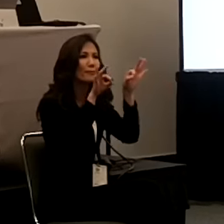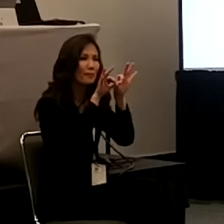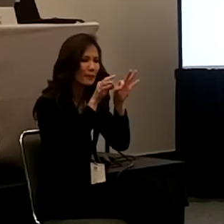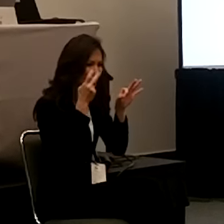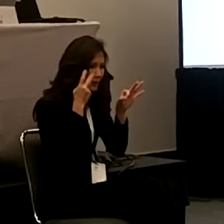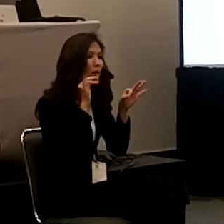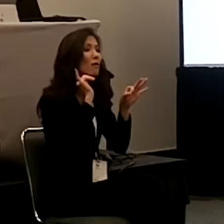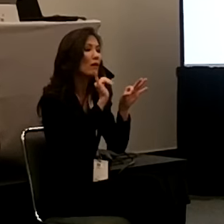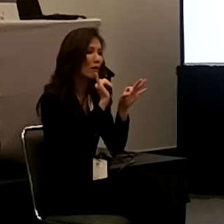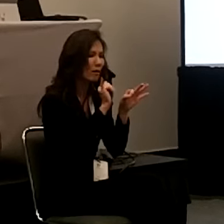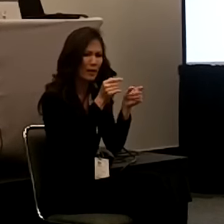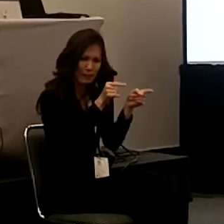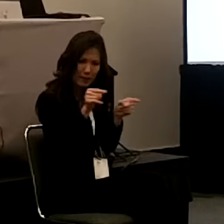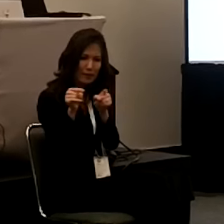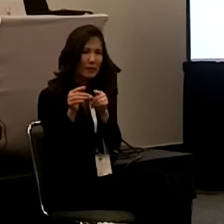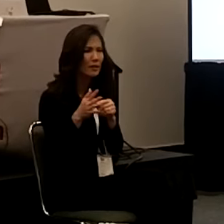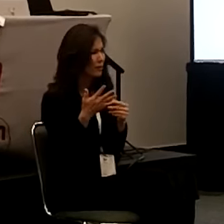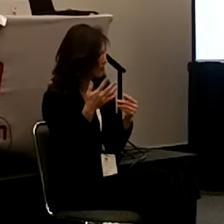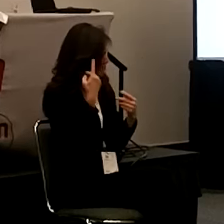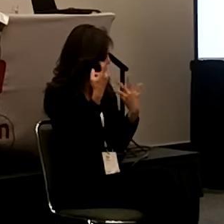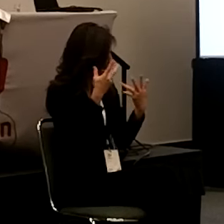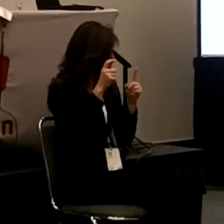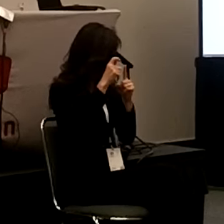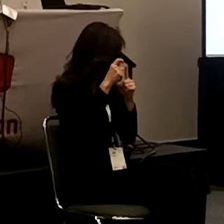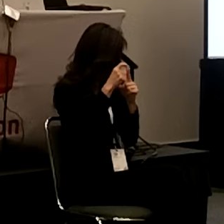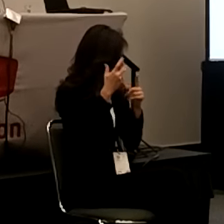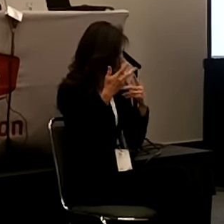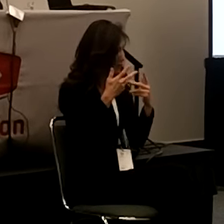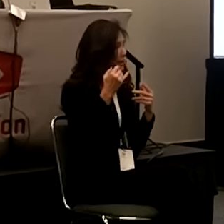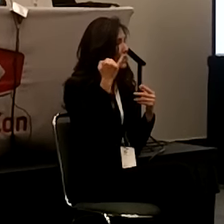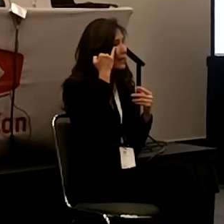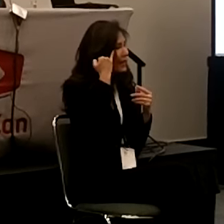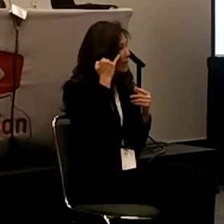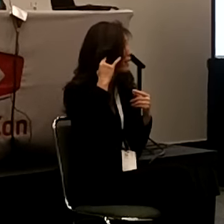Let's see... What I'm thinking... If there's a noise that helps